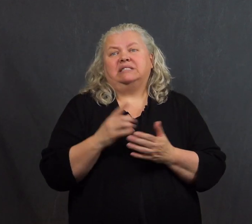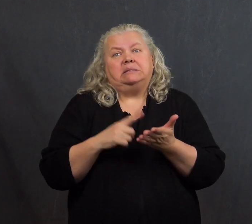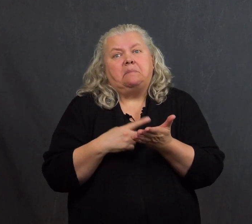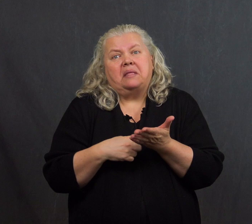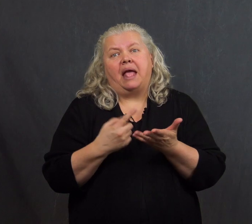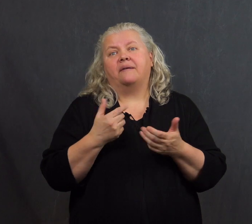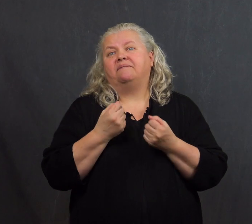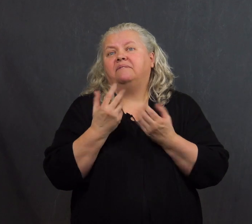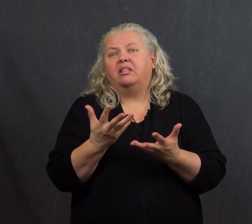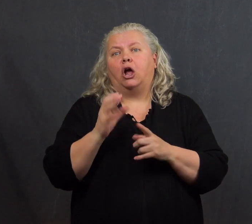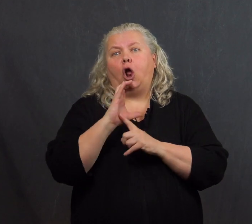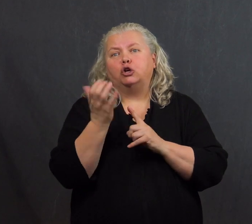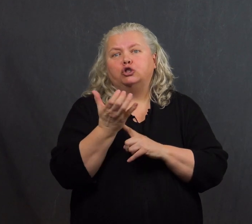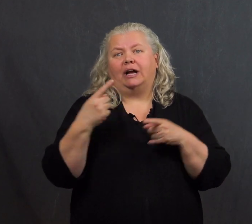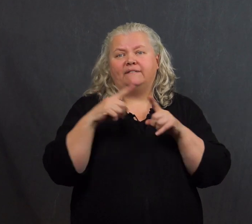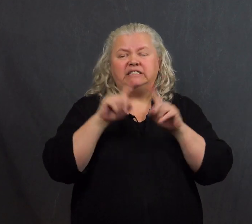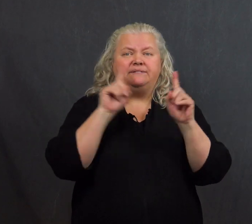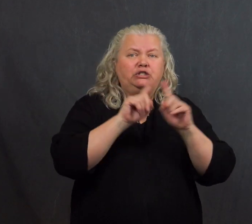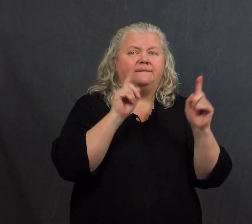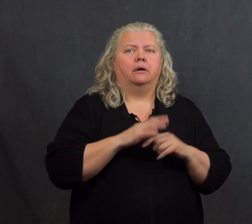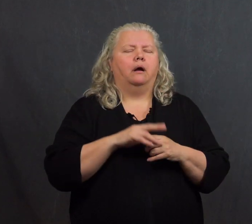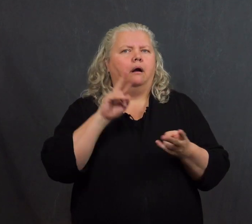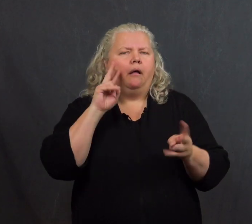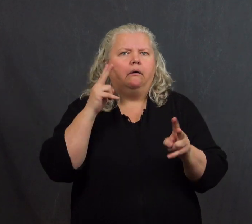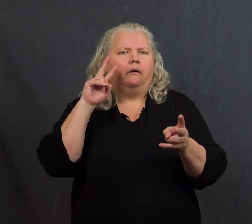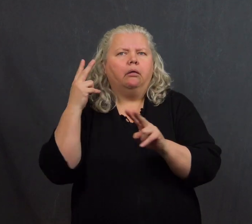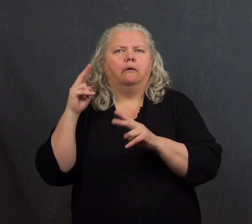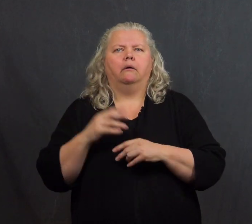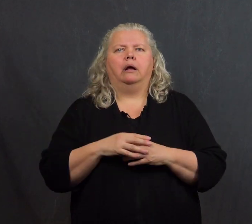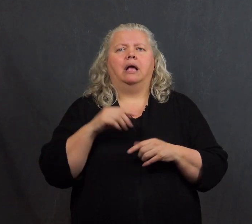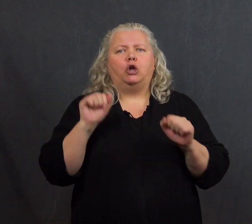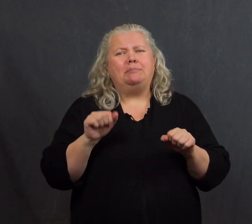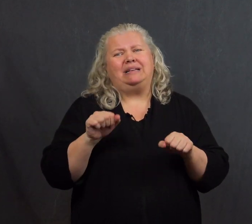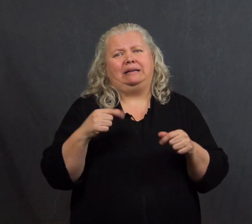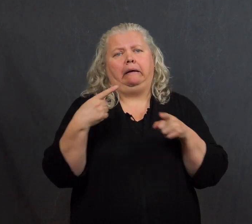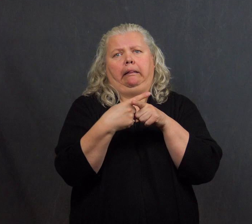Sometimes there are cultural differences that lead to misunderstandings and possible conflict.